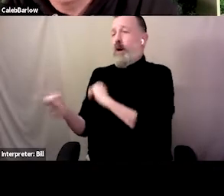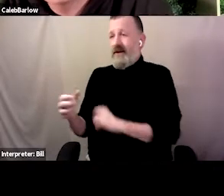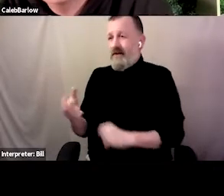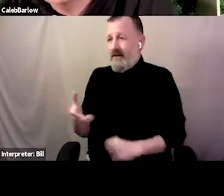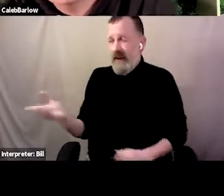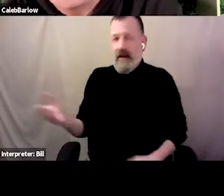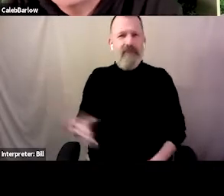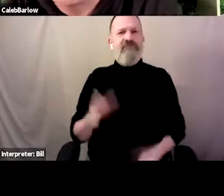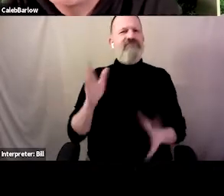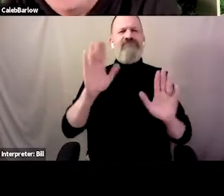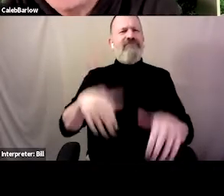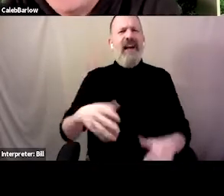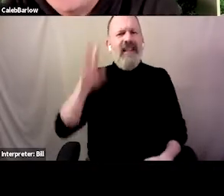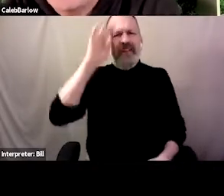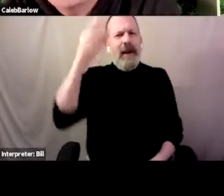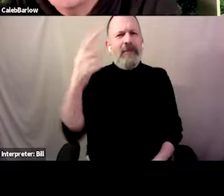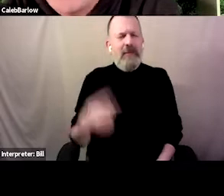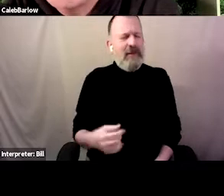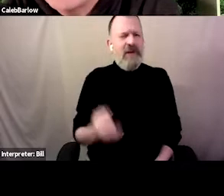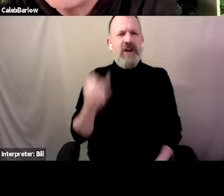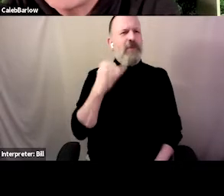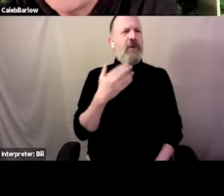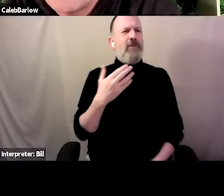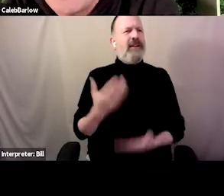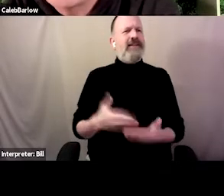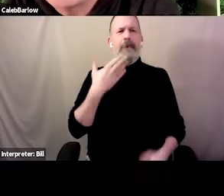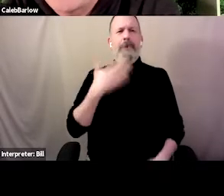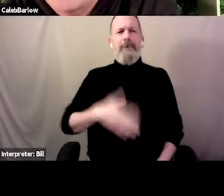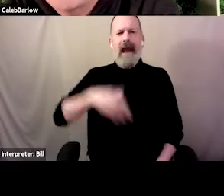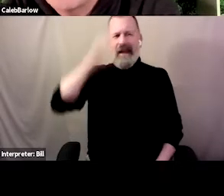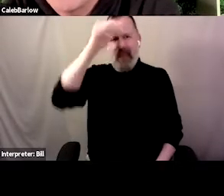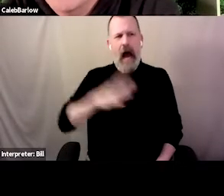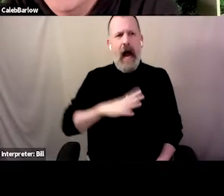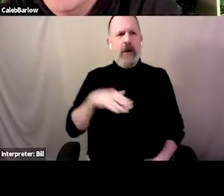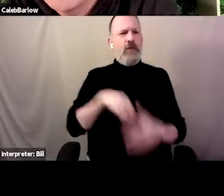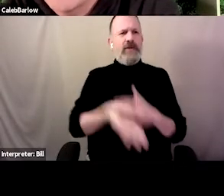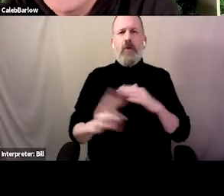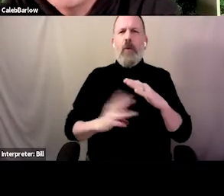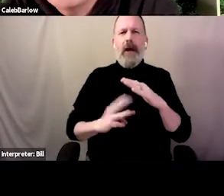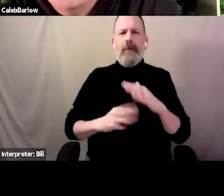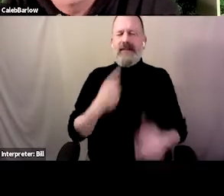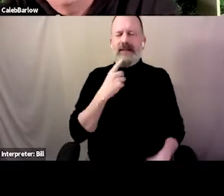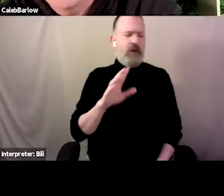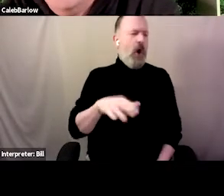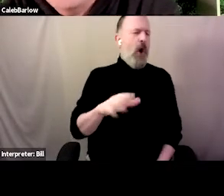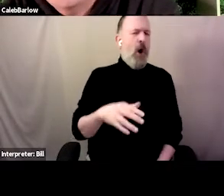CalebBarlow: Let's just say some bad guy went into Wegmans and said, all you know Wegmans. I mean, and you know Wegmans